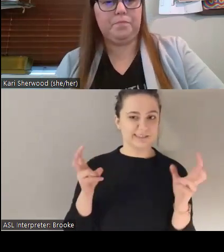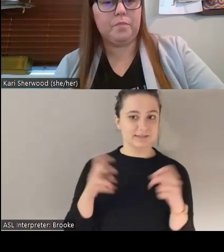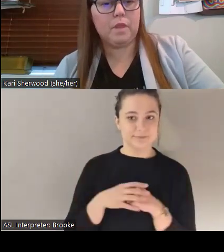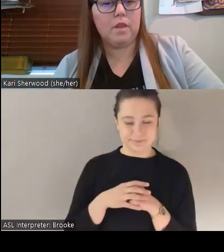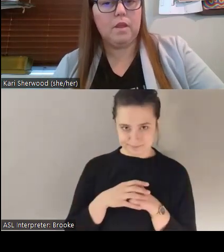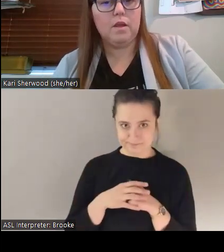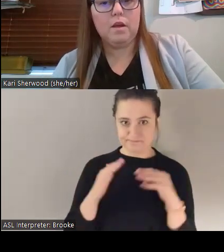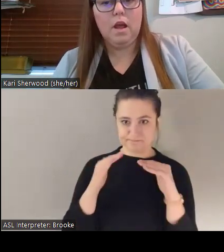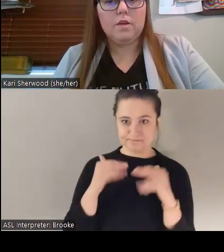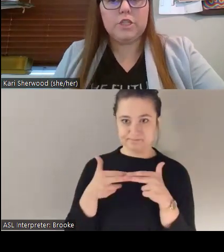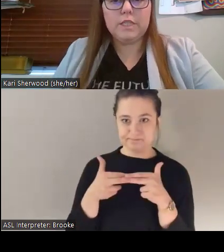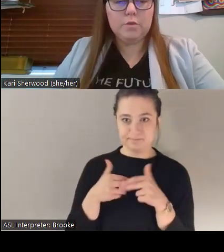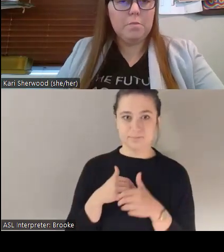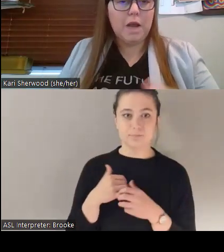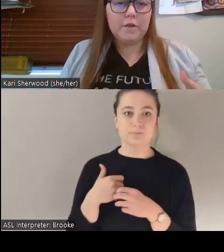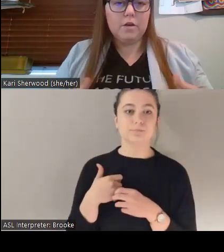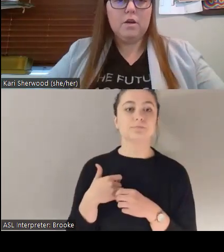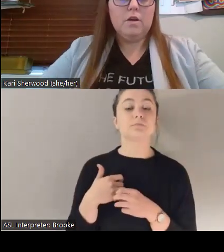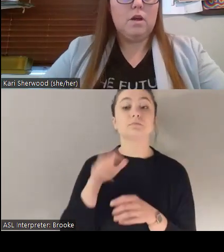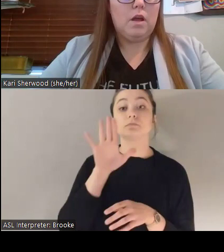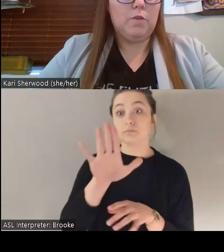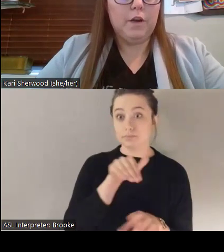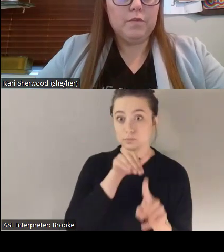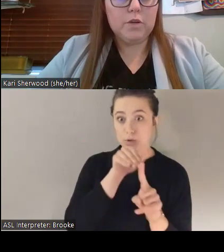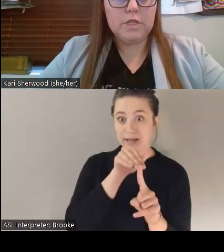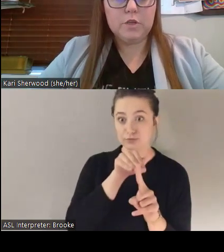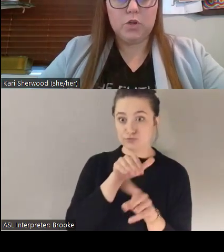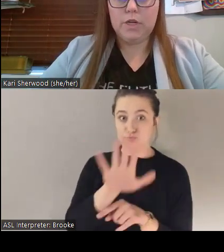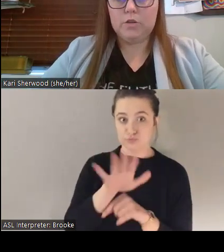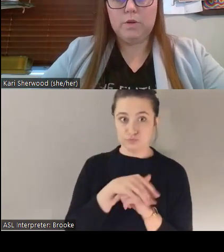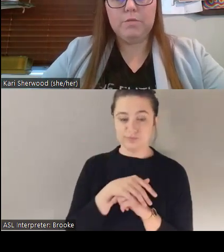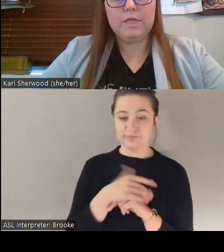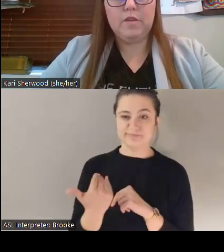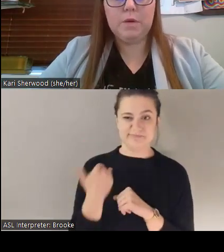Just as a reminder, we covered this earlier, 20 percent